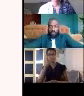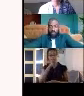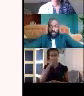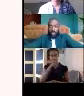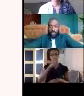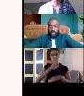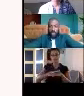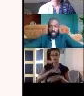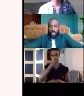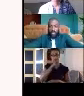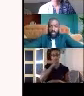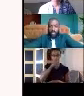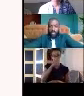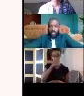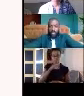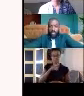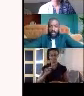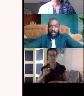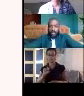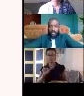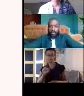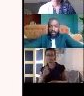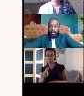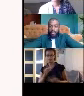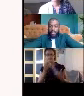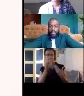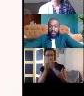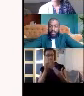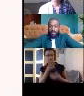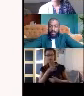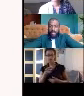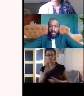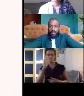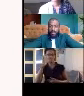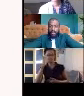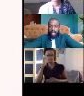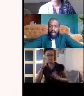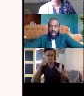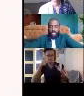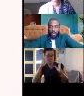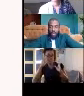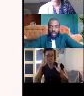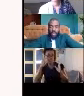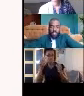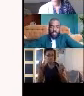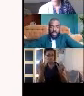along. I do appreciate everyone's attention this afternoon. I did want to, I want to add